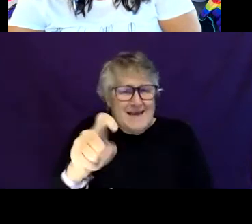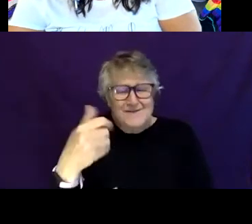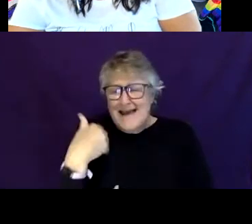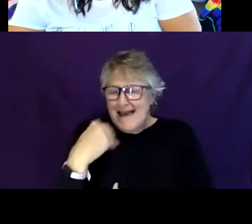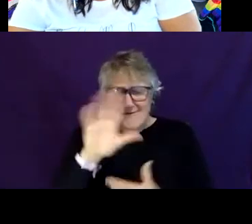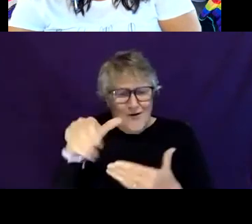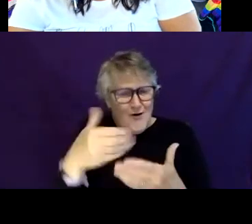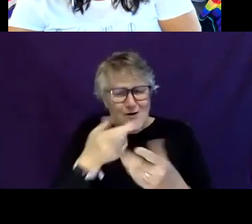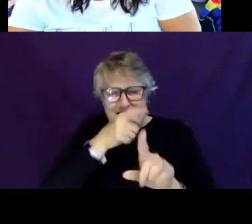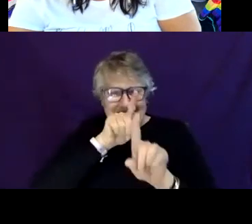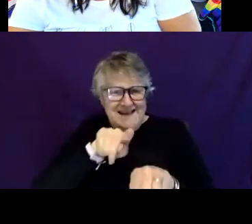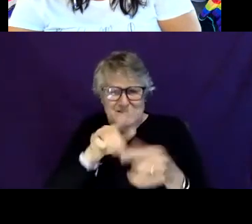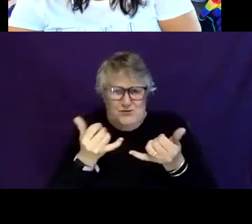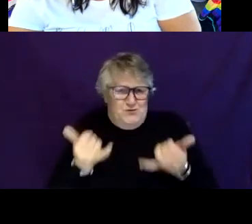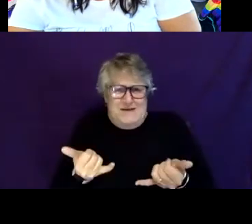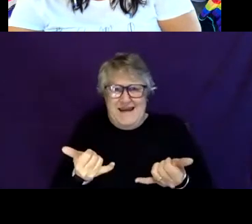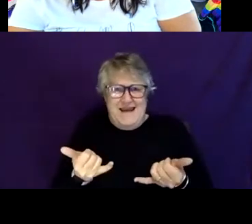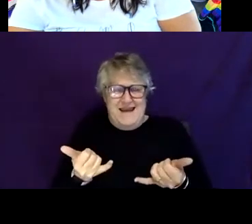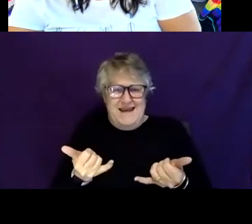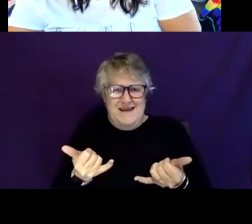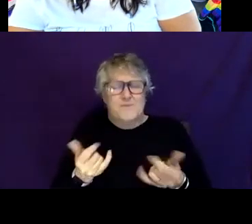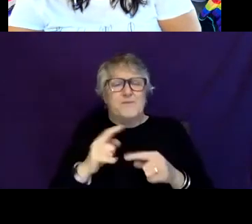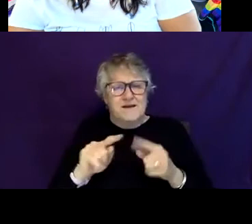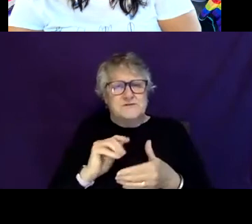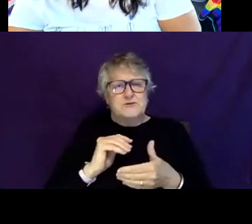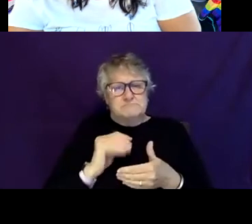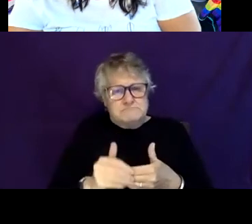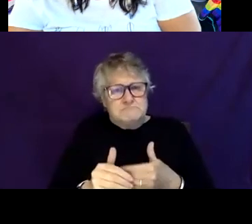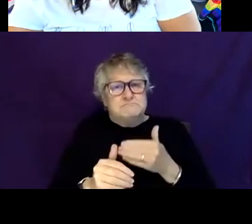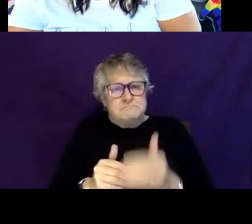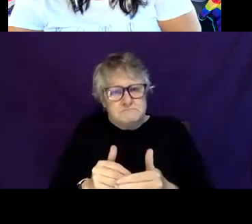But we're moving through that process that's going to get us to a better,